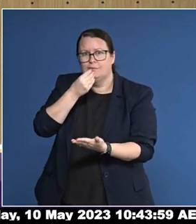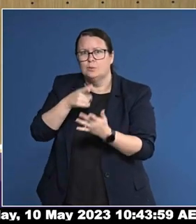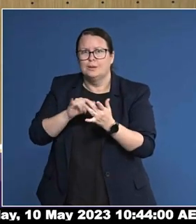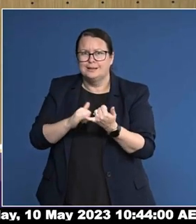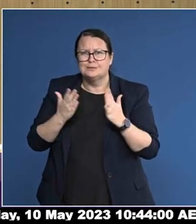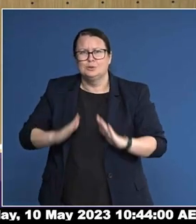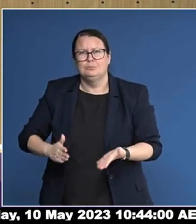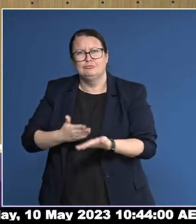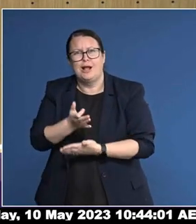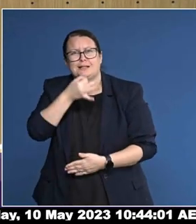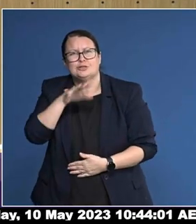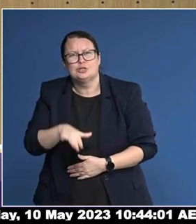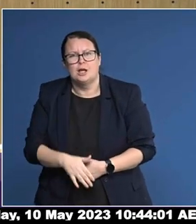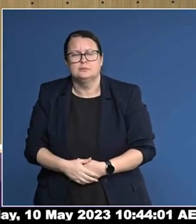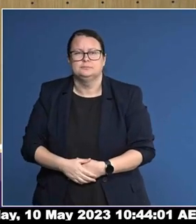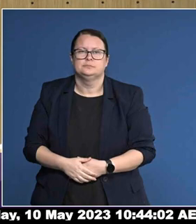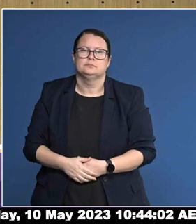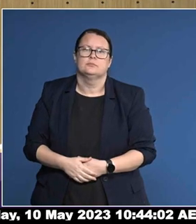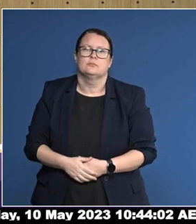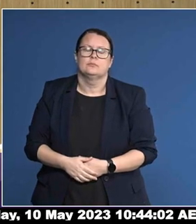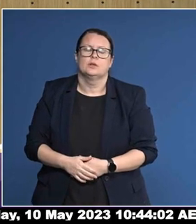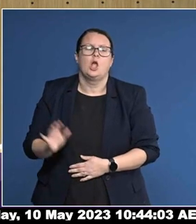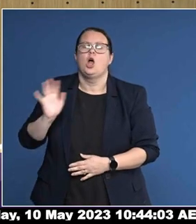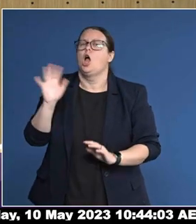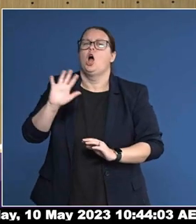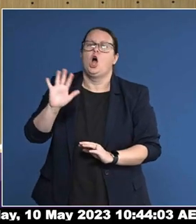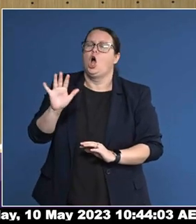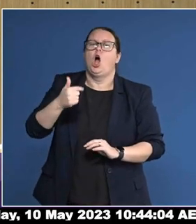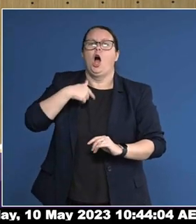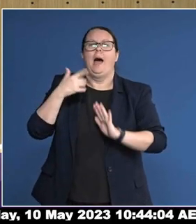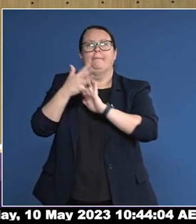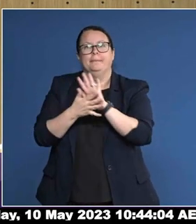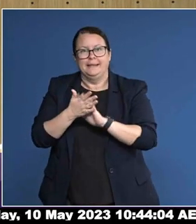Yes, I guess I was meaning in the context of what a school may do.